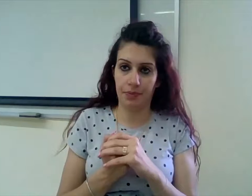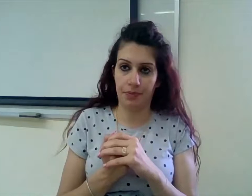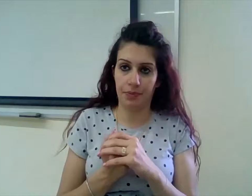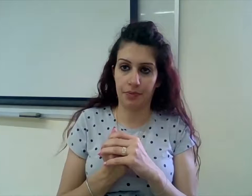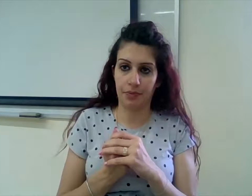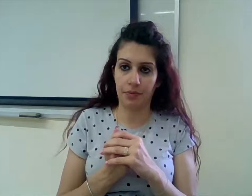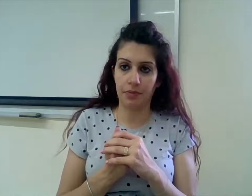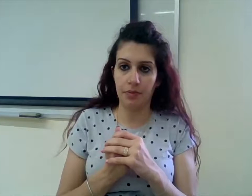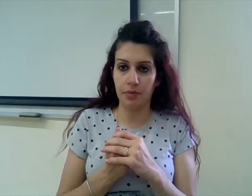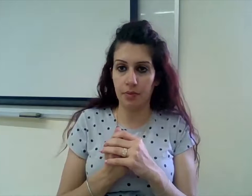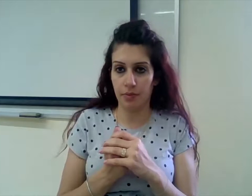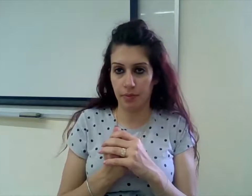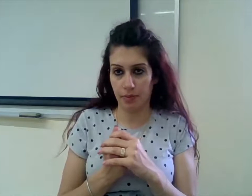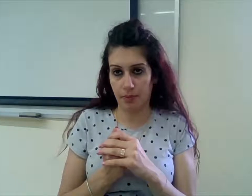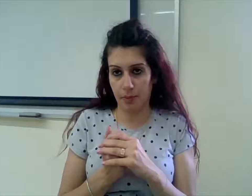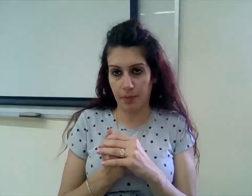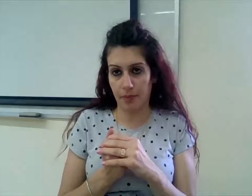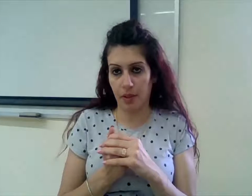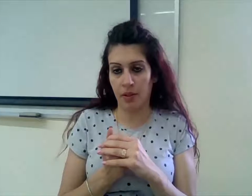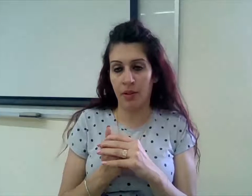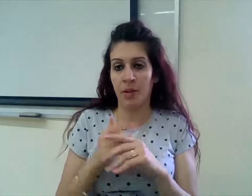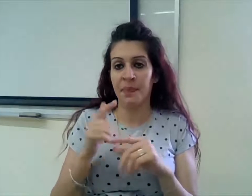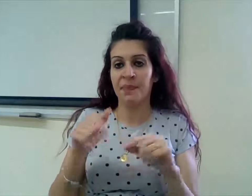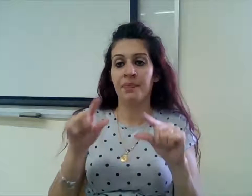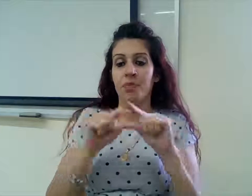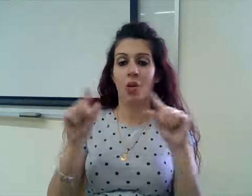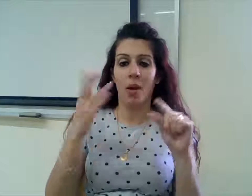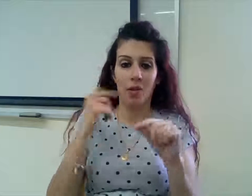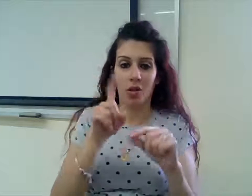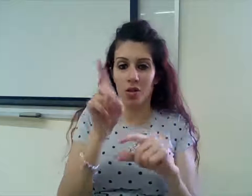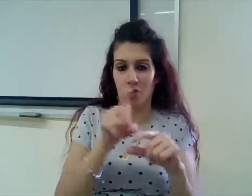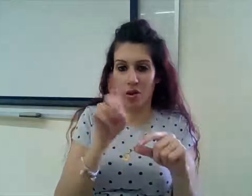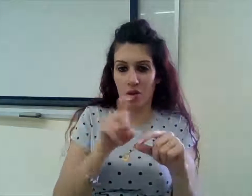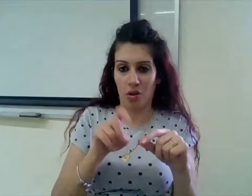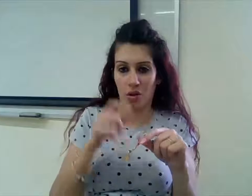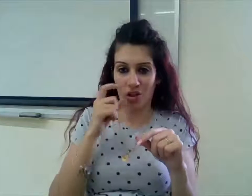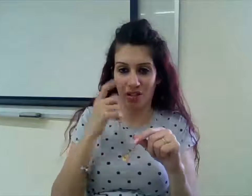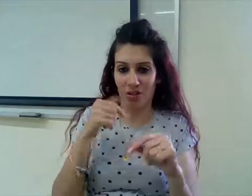response at least that it managed the online learning the connected learning